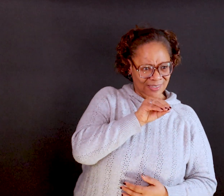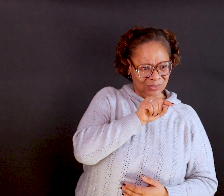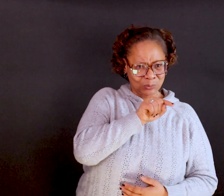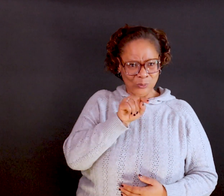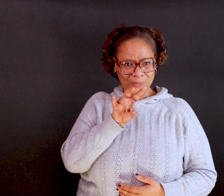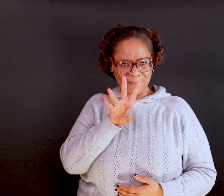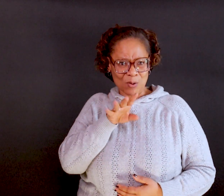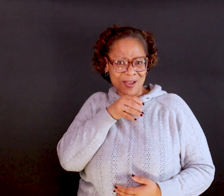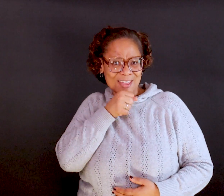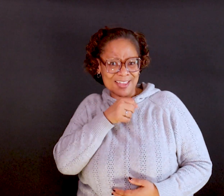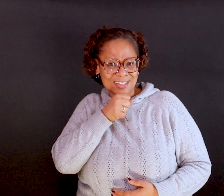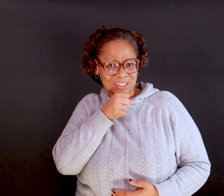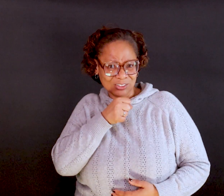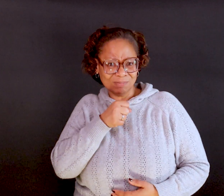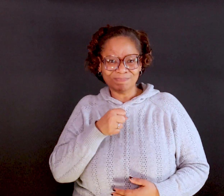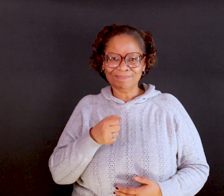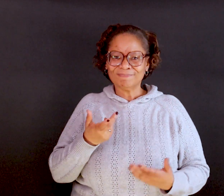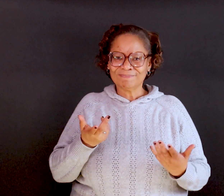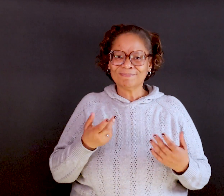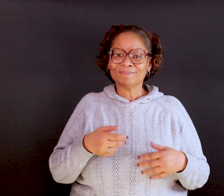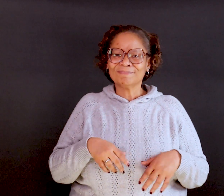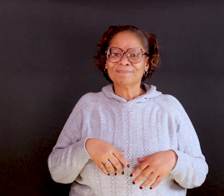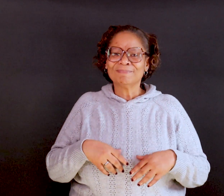50 to 74 years of age or older,